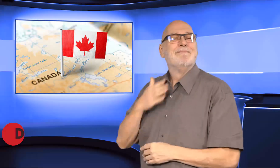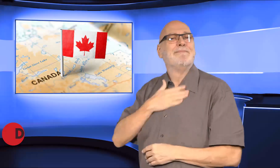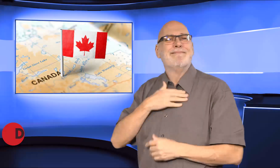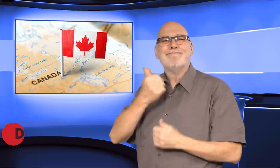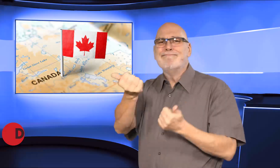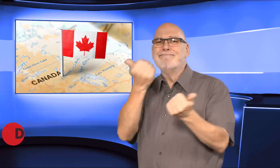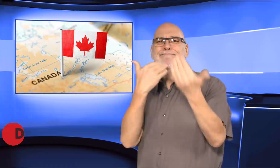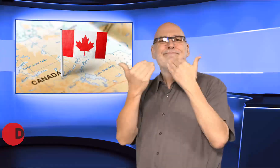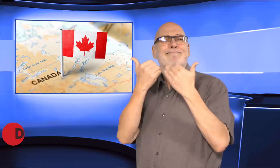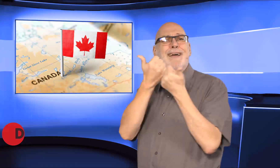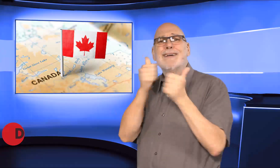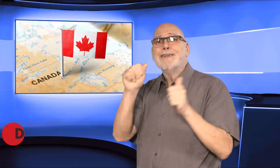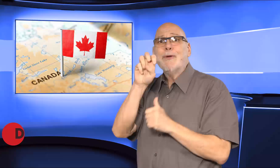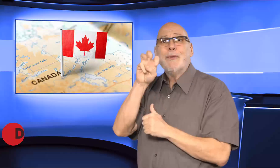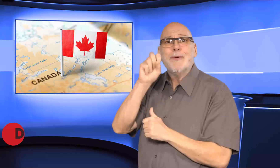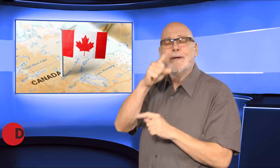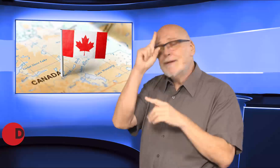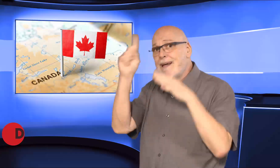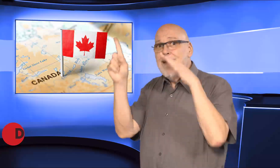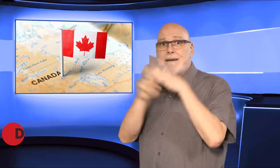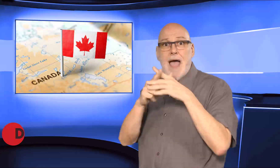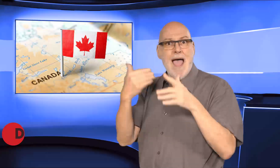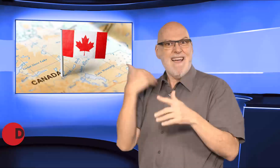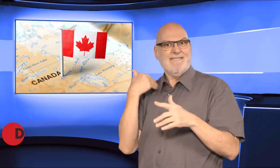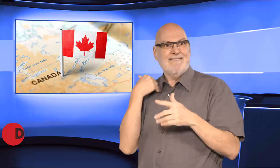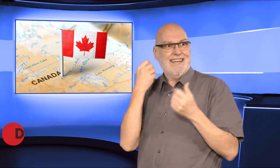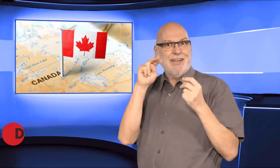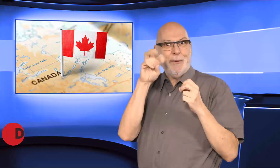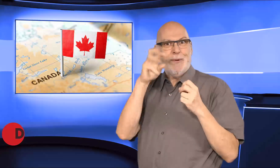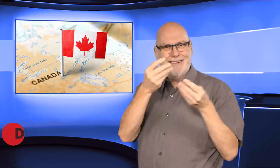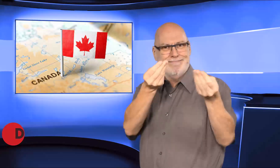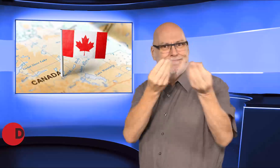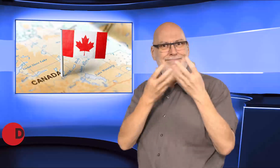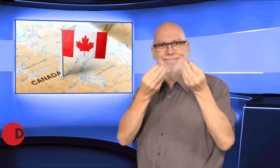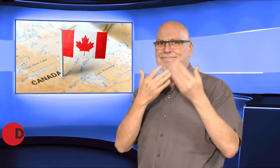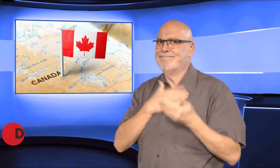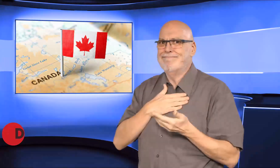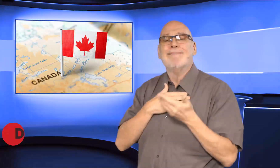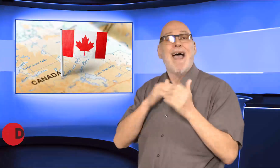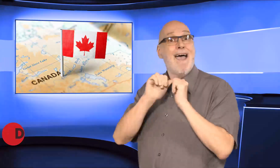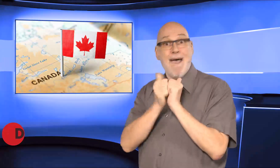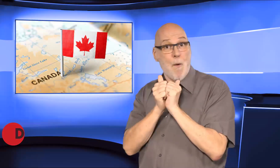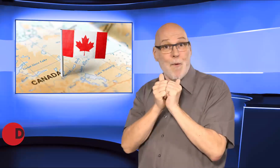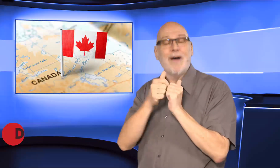Please send your news suggestions